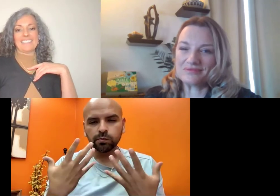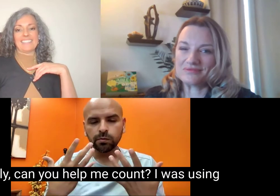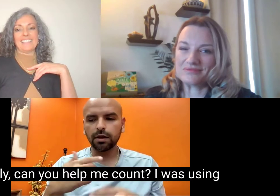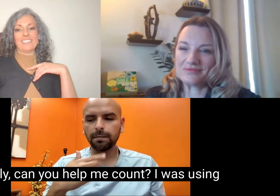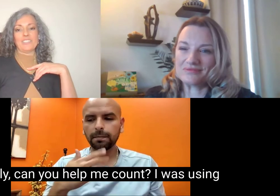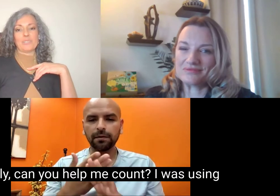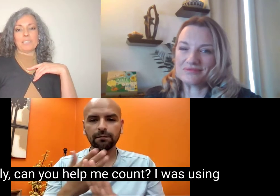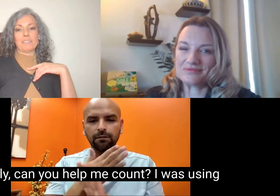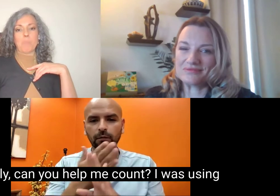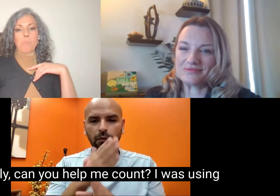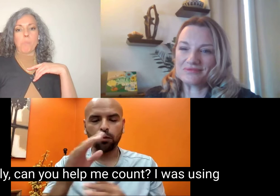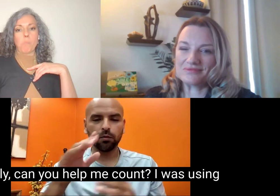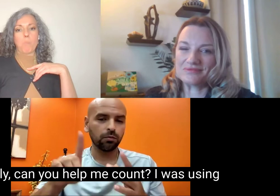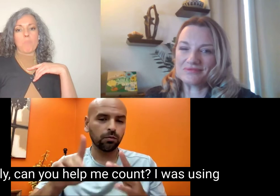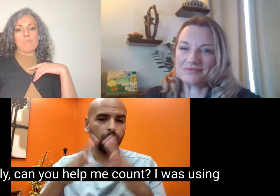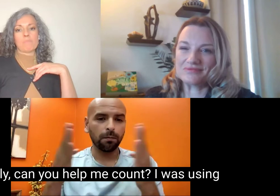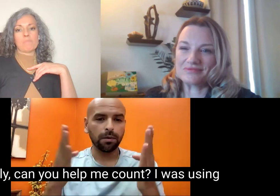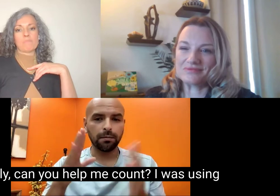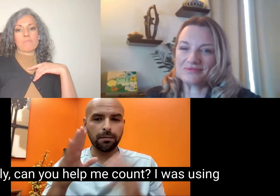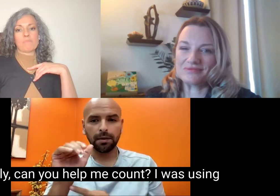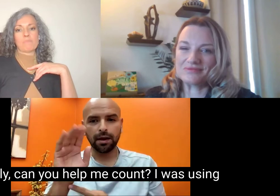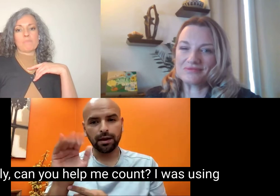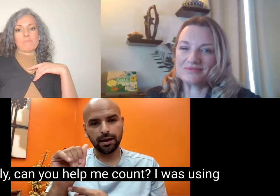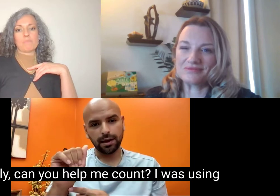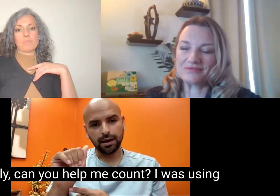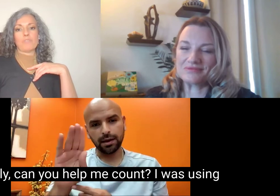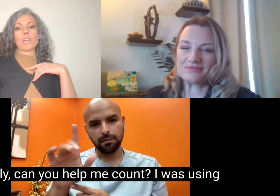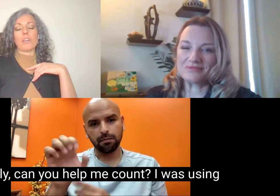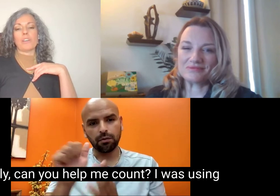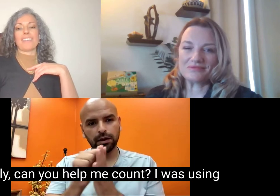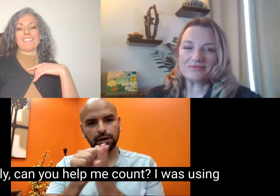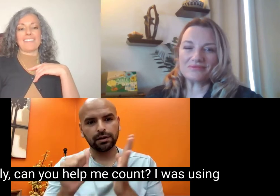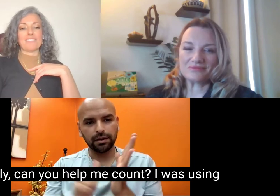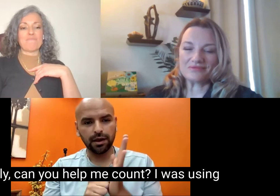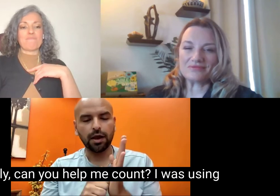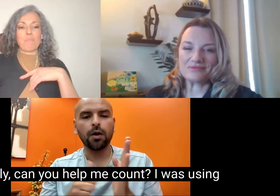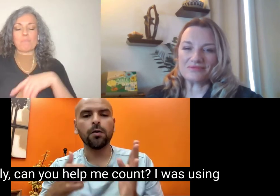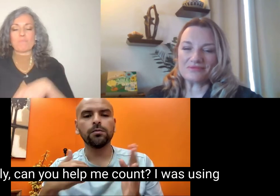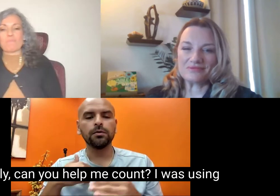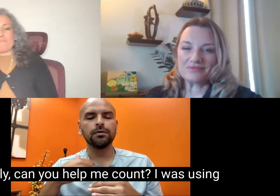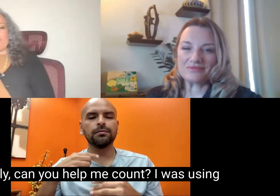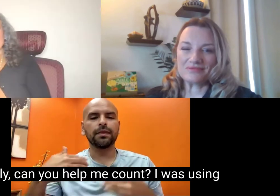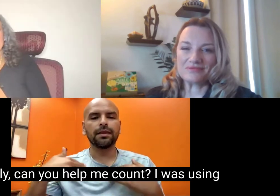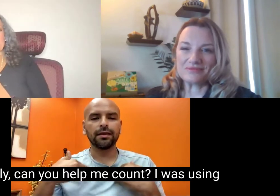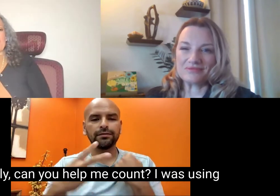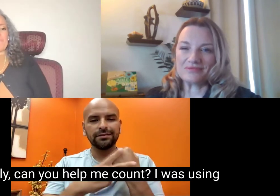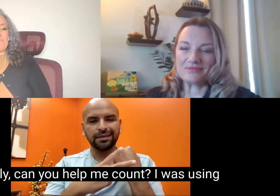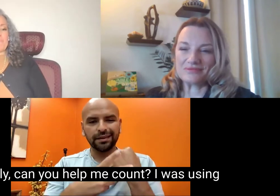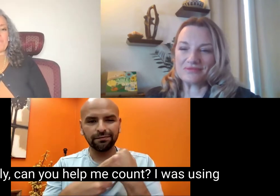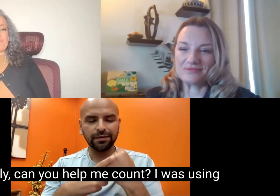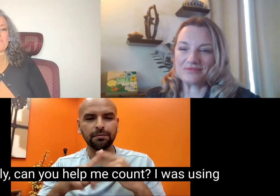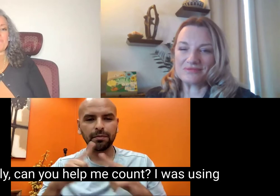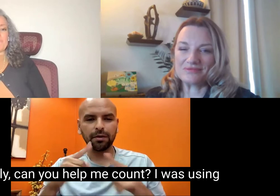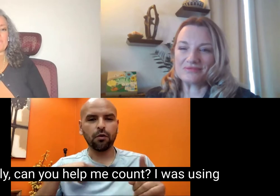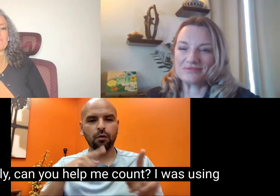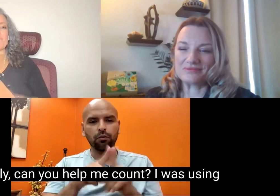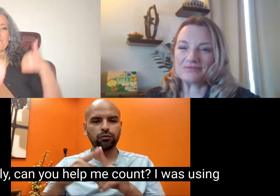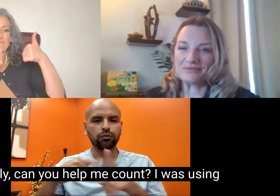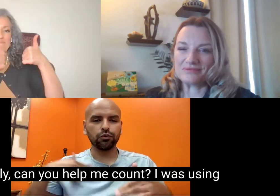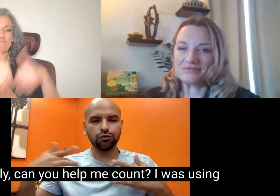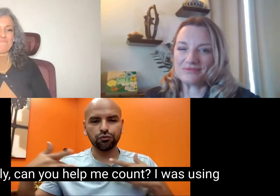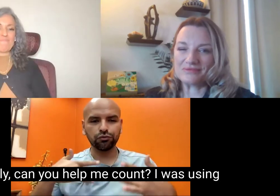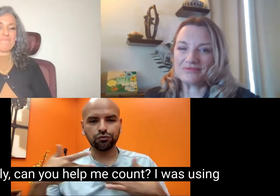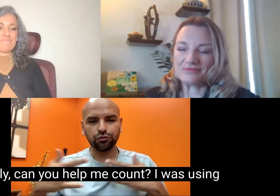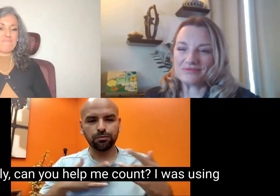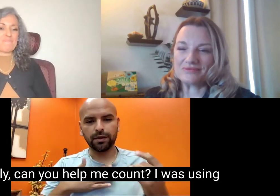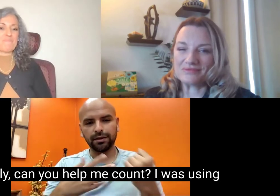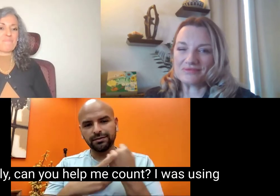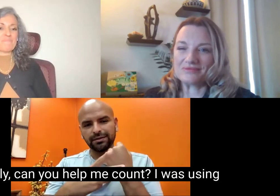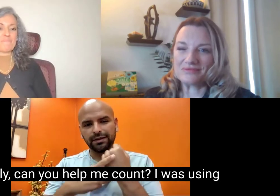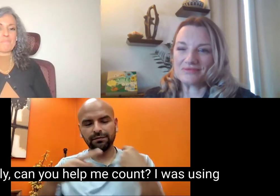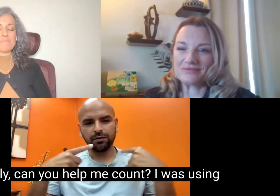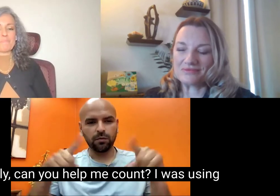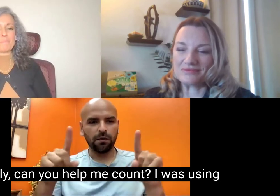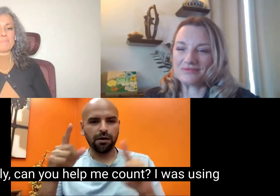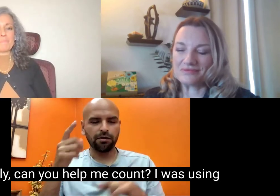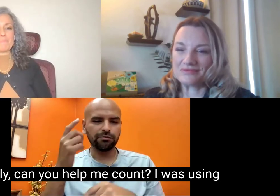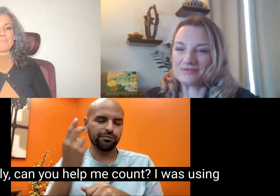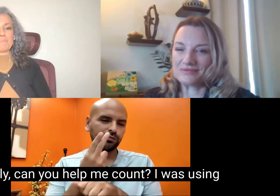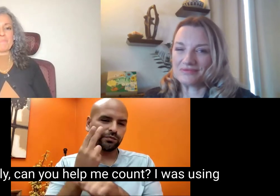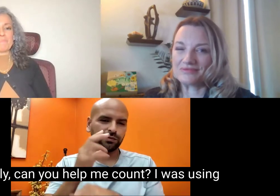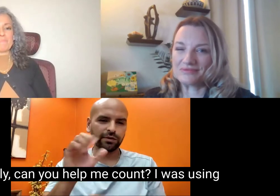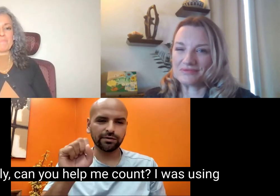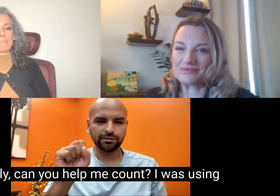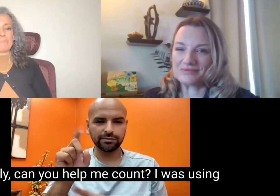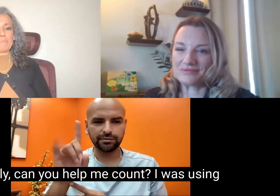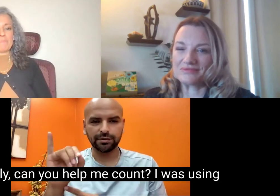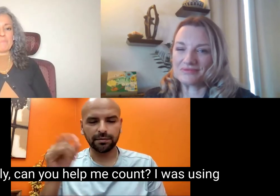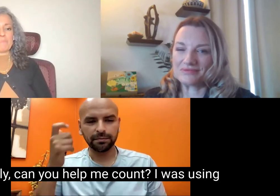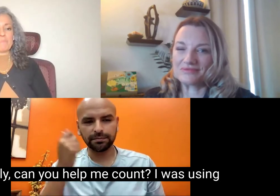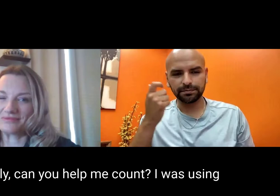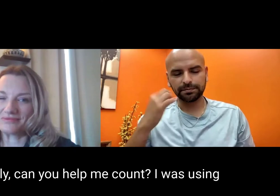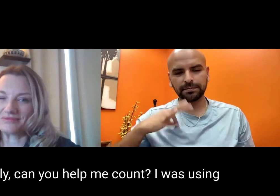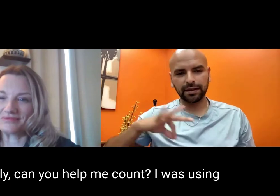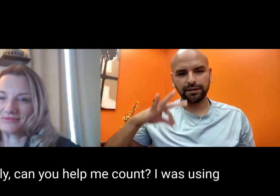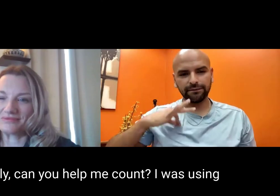Kelly, can you help me count? I was using